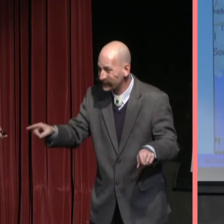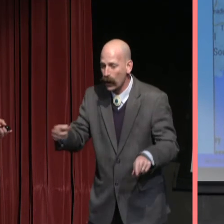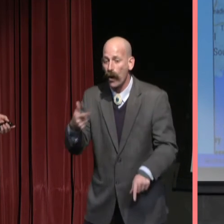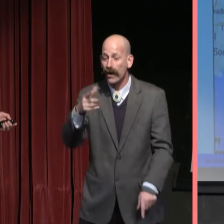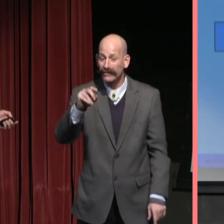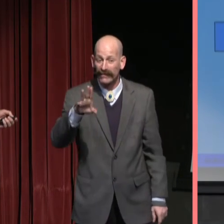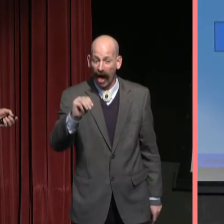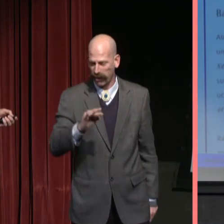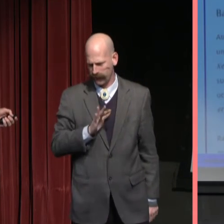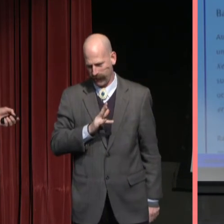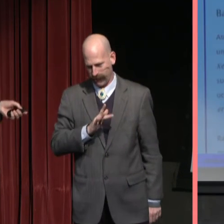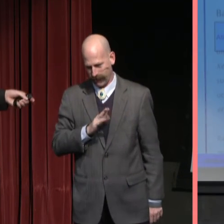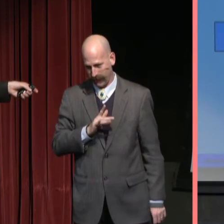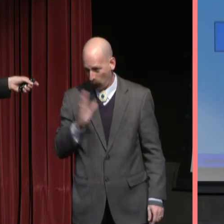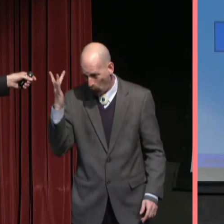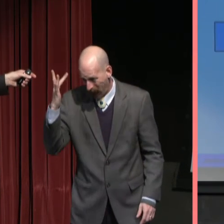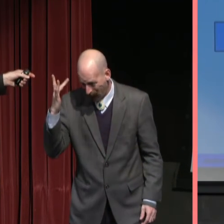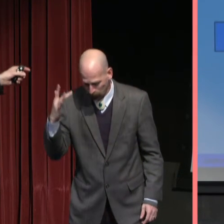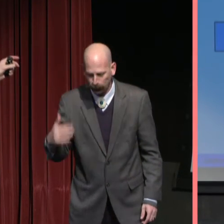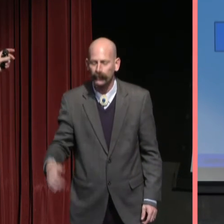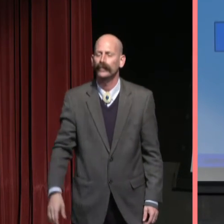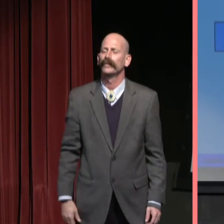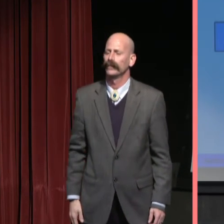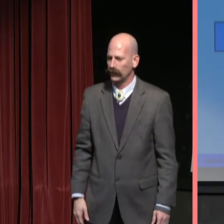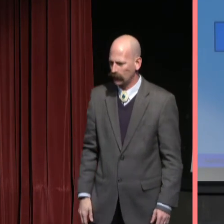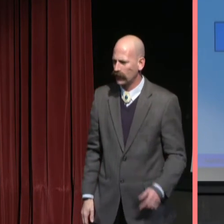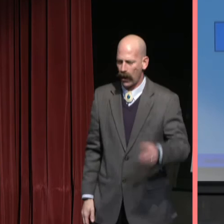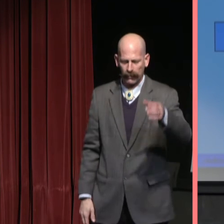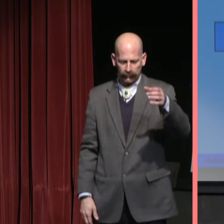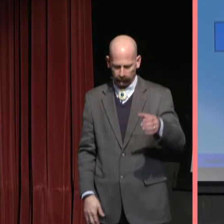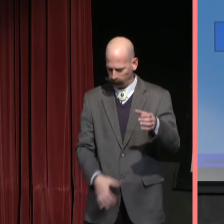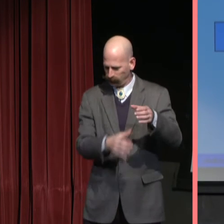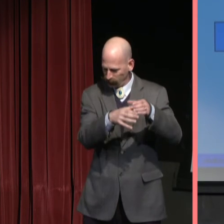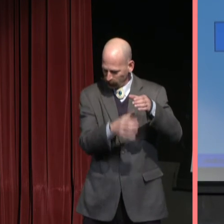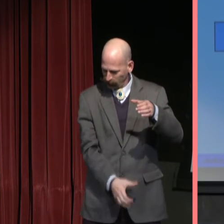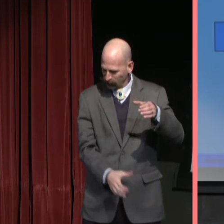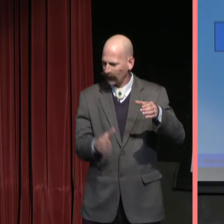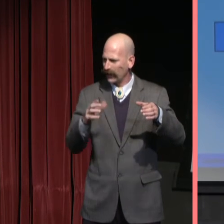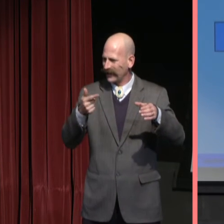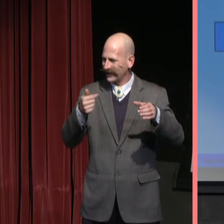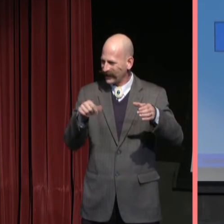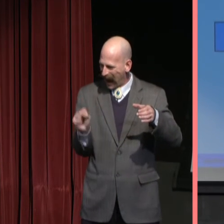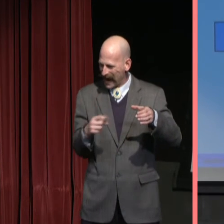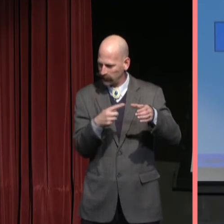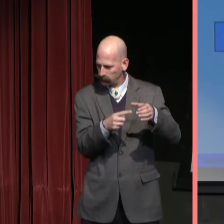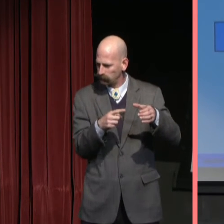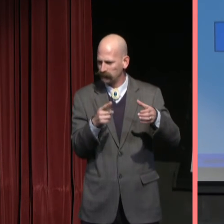What we do is we have some bottles filled with air